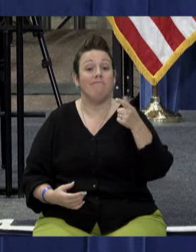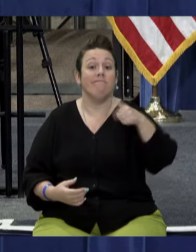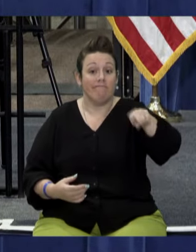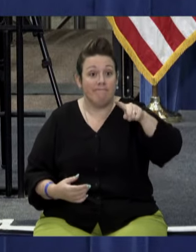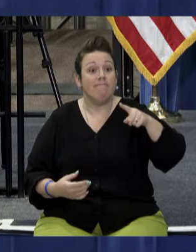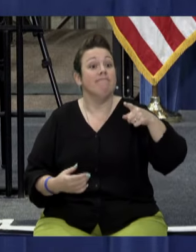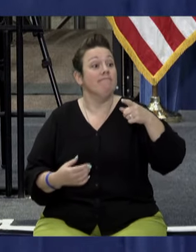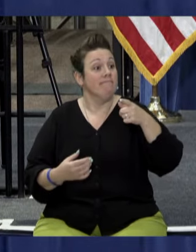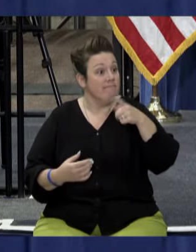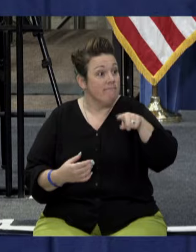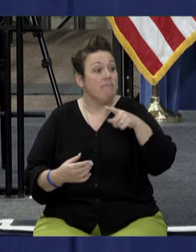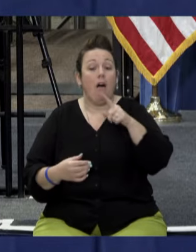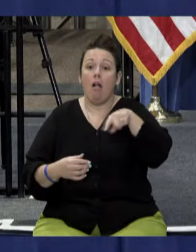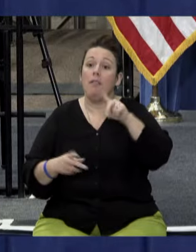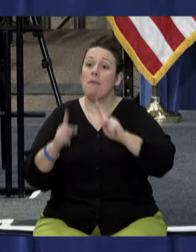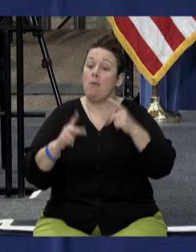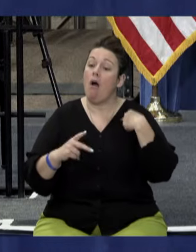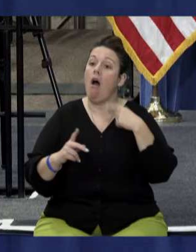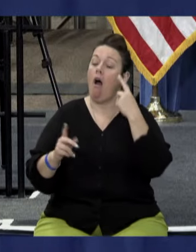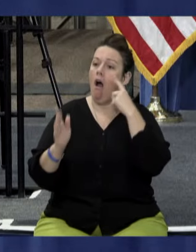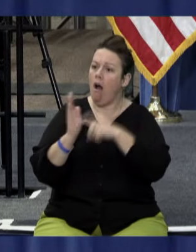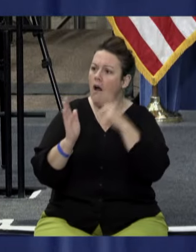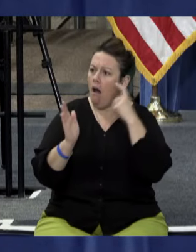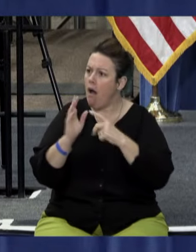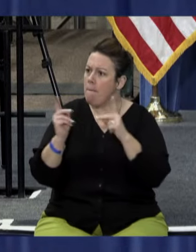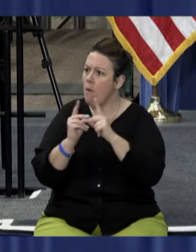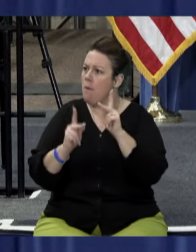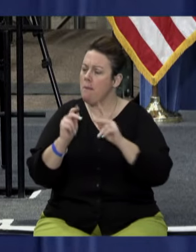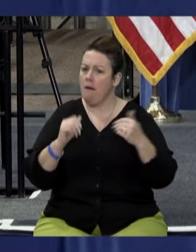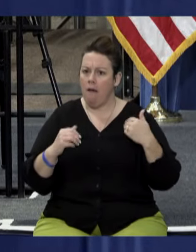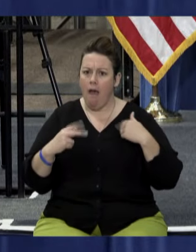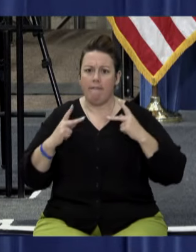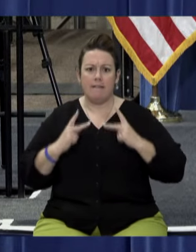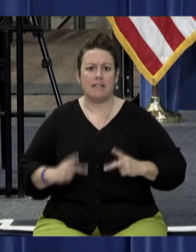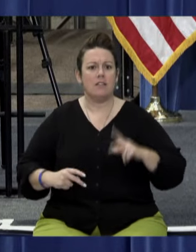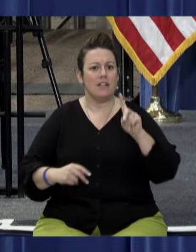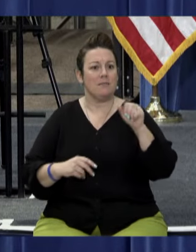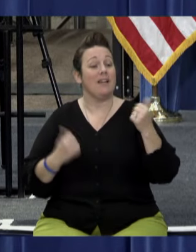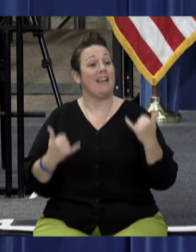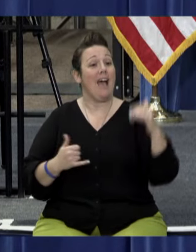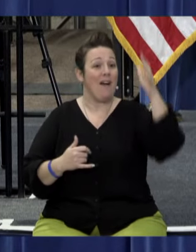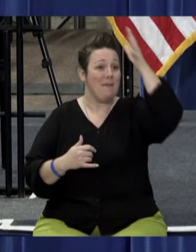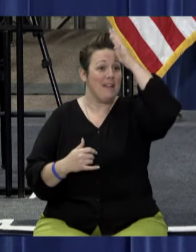had physical disabilities, all of a sudden was the dad to a beautiful little girl named Jordan.